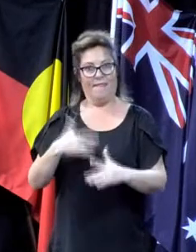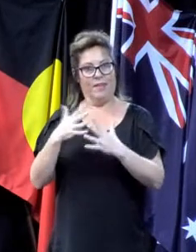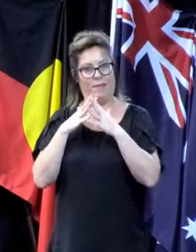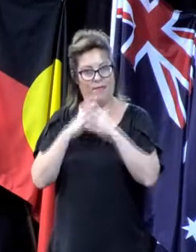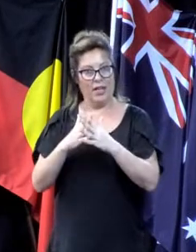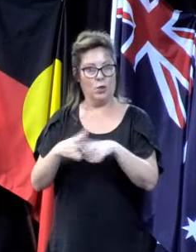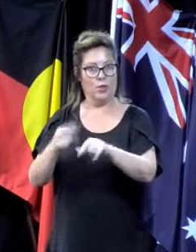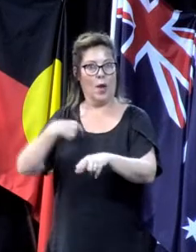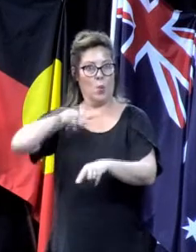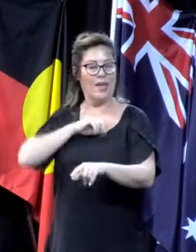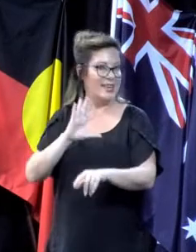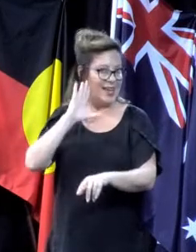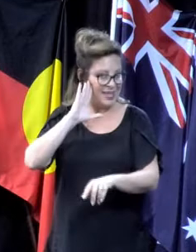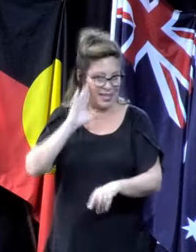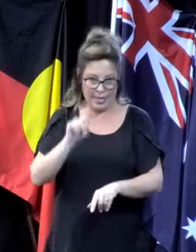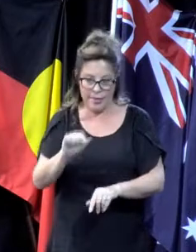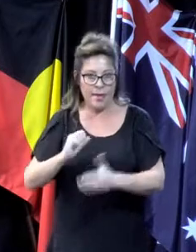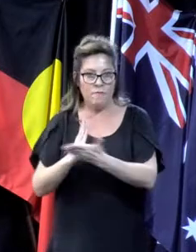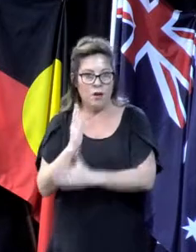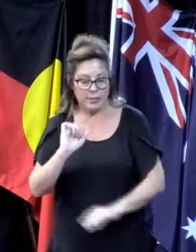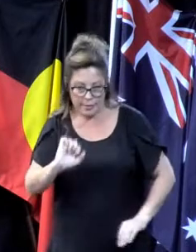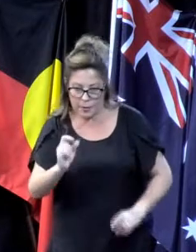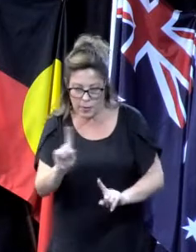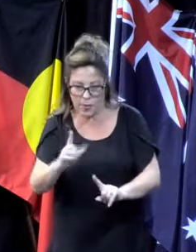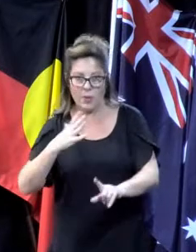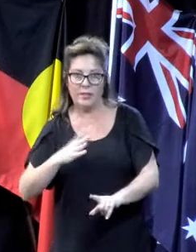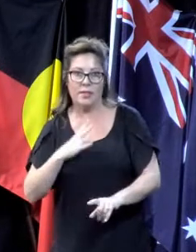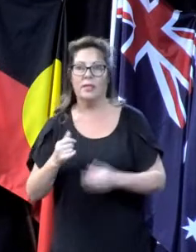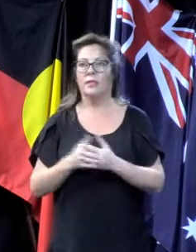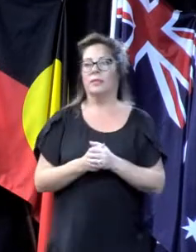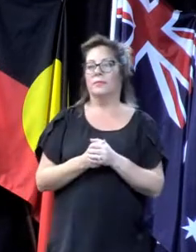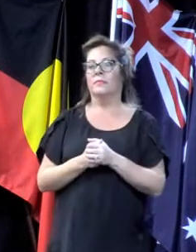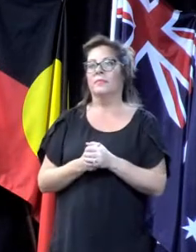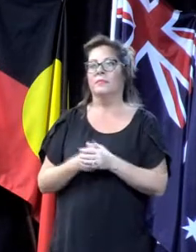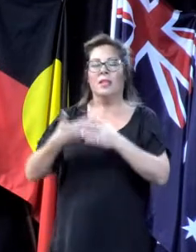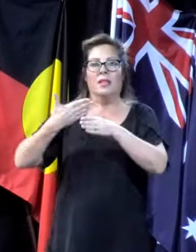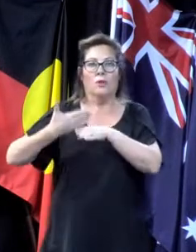So, this starts - it could work transitions previously beforehand,